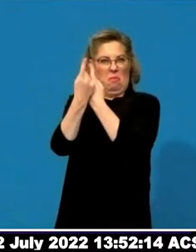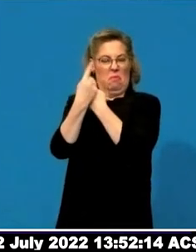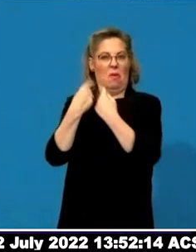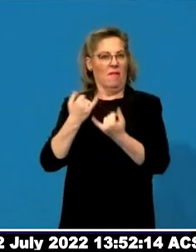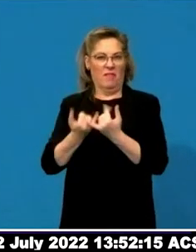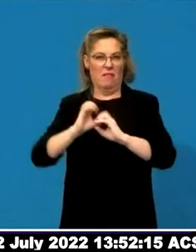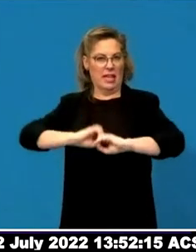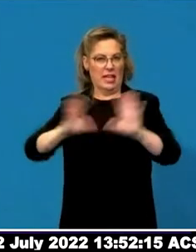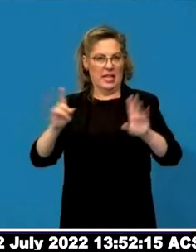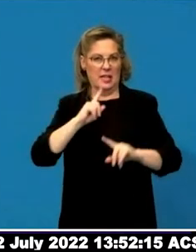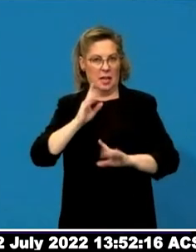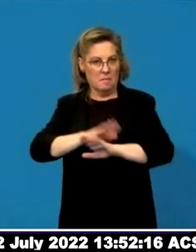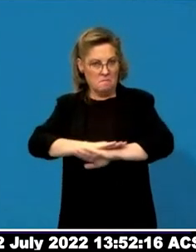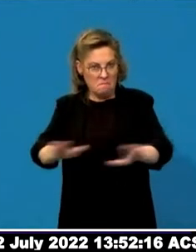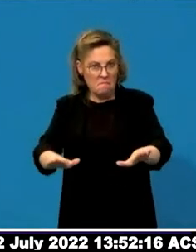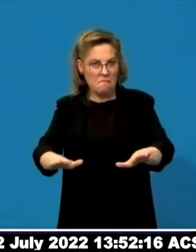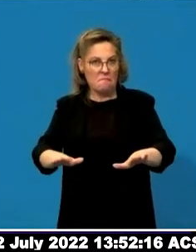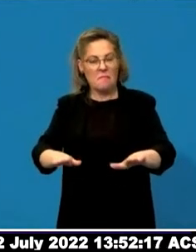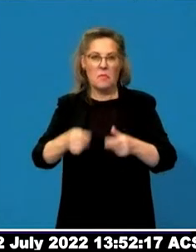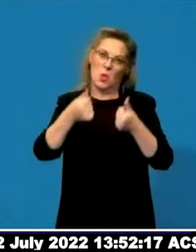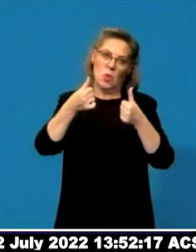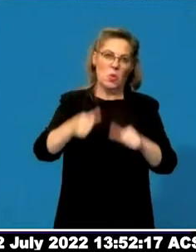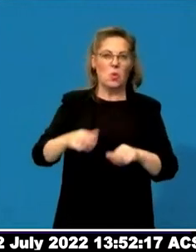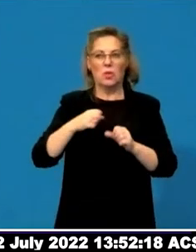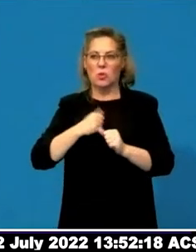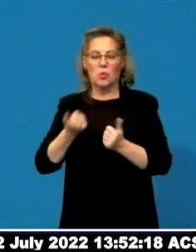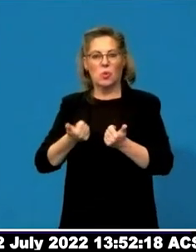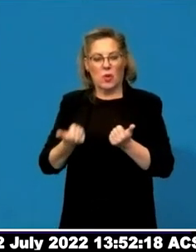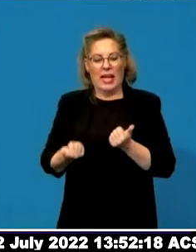that the money could not be used to accommodate the family in town